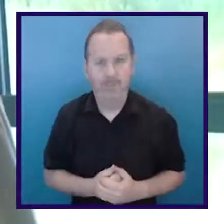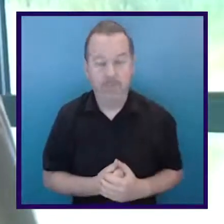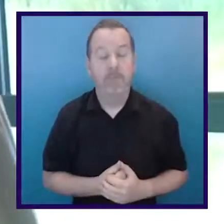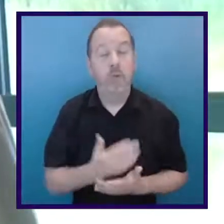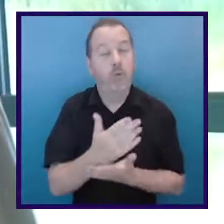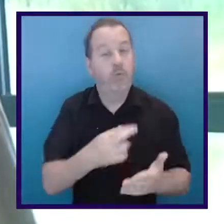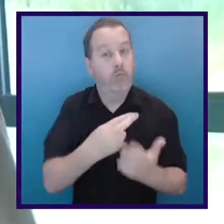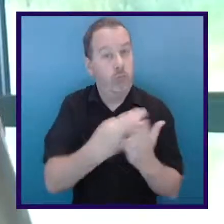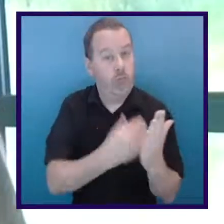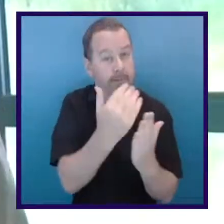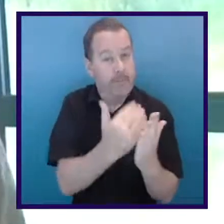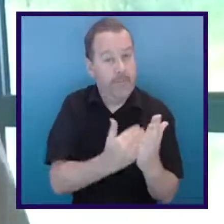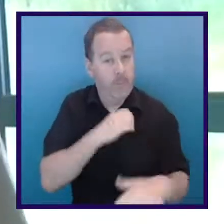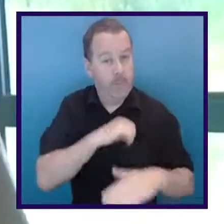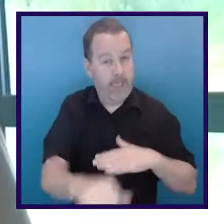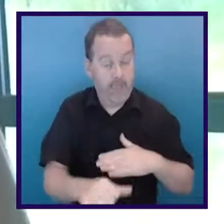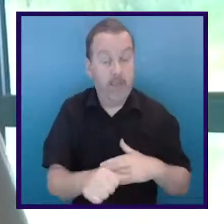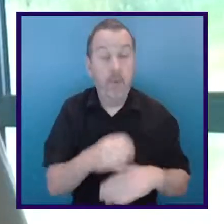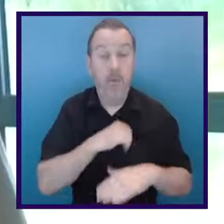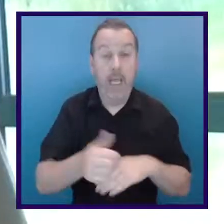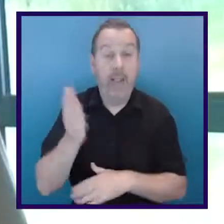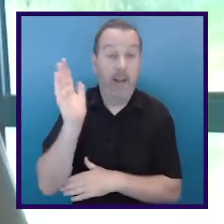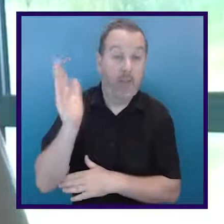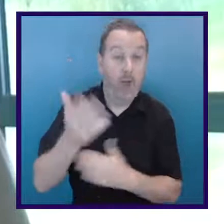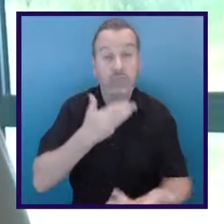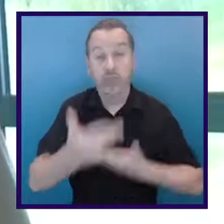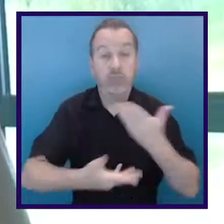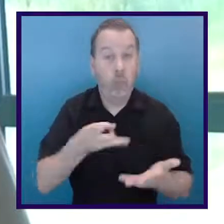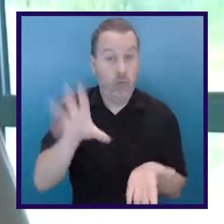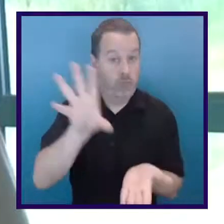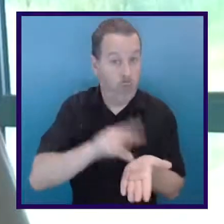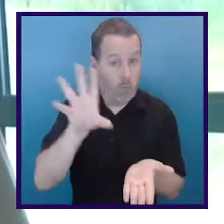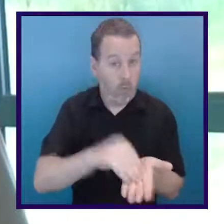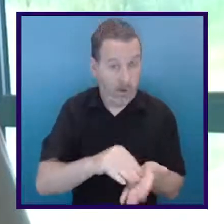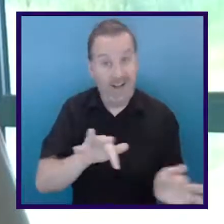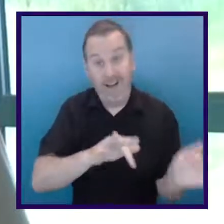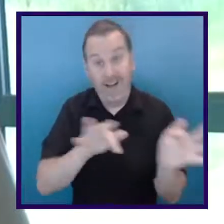Today we're going to record the session, and the video will be available on the British